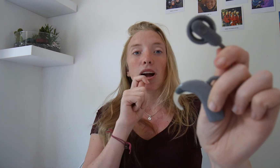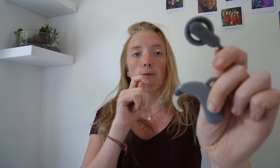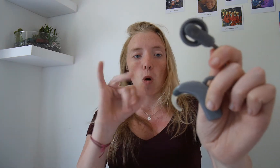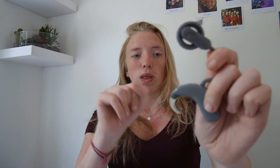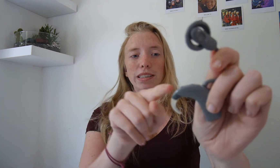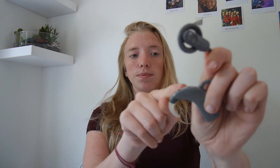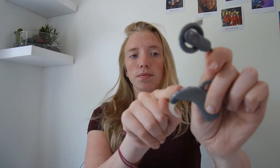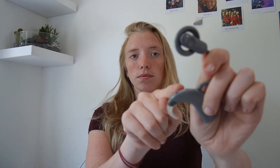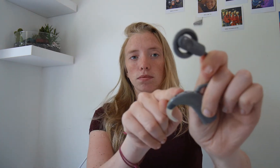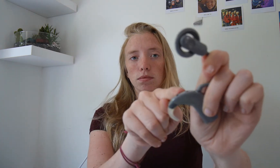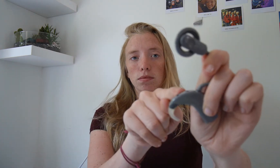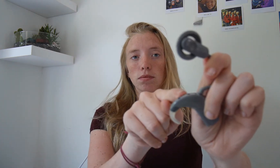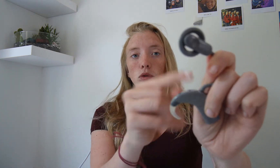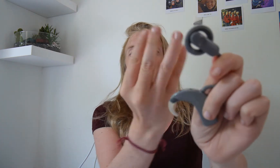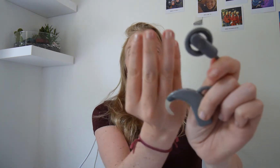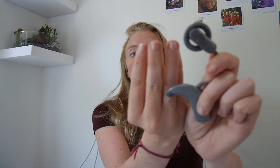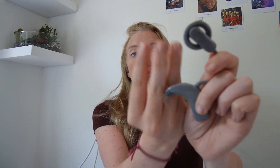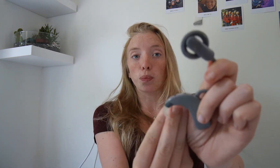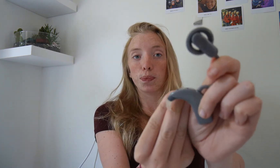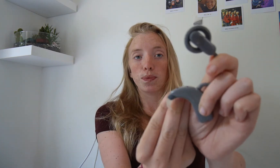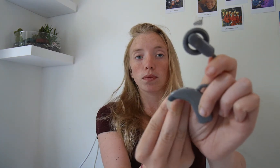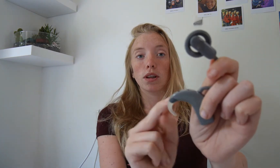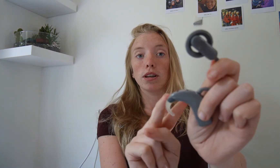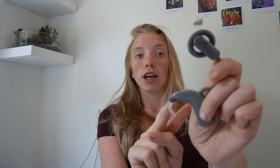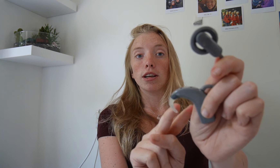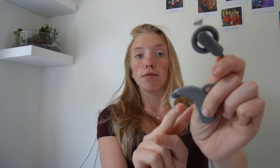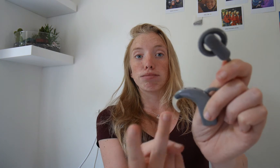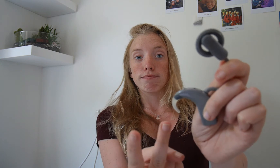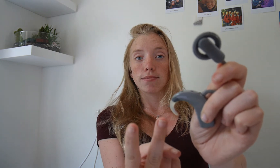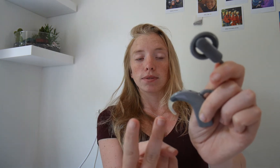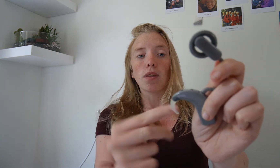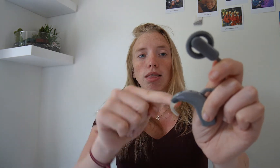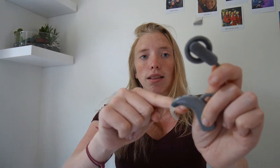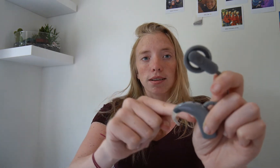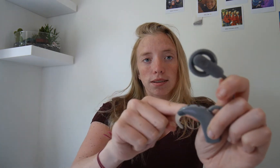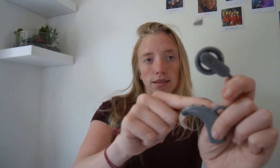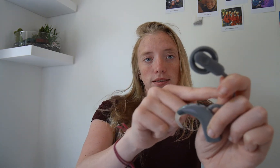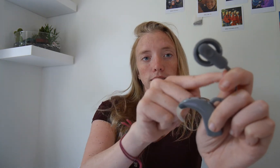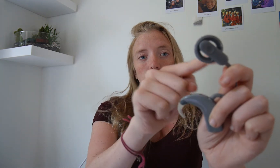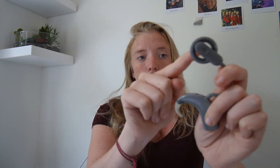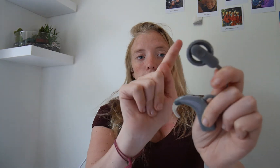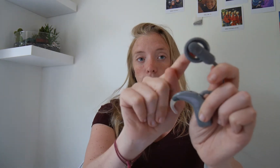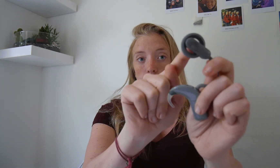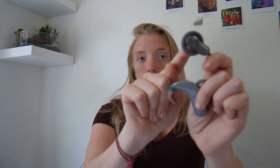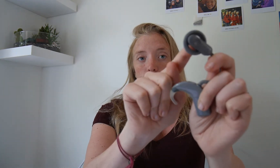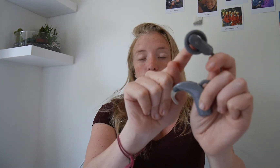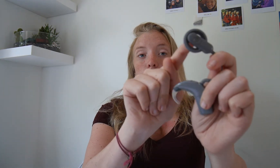Here is the microphone. The sound is picked up and transformed and then sent to the headpiece.